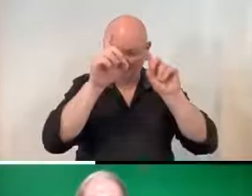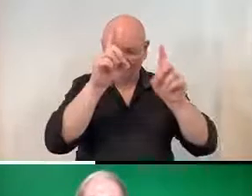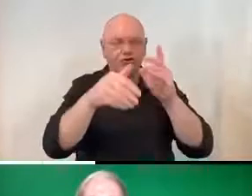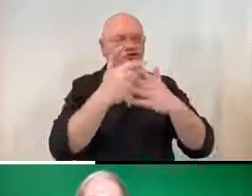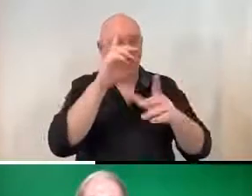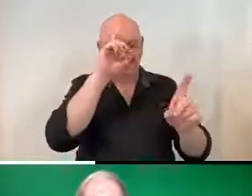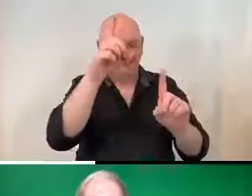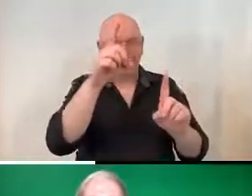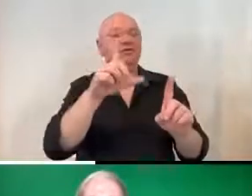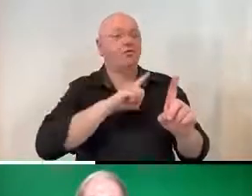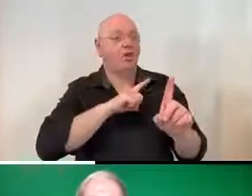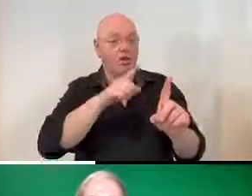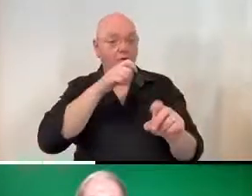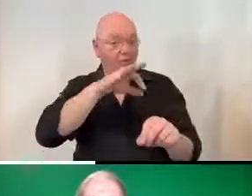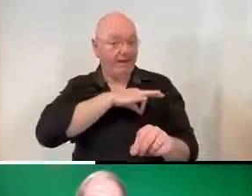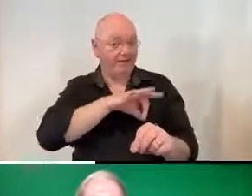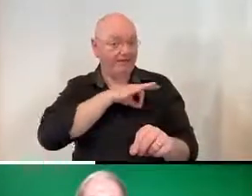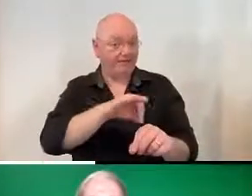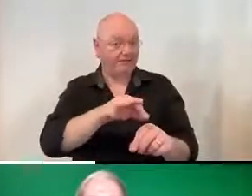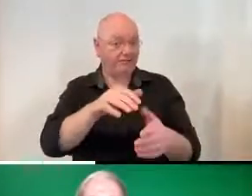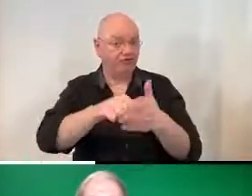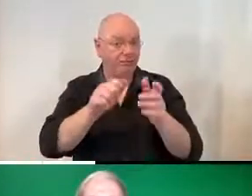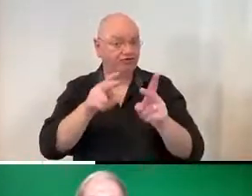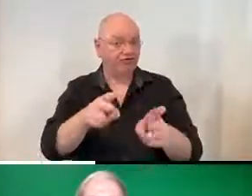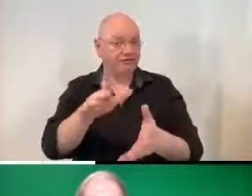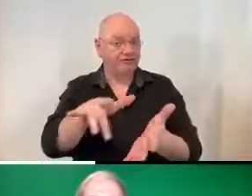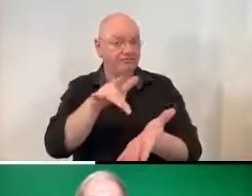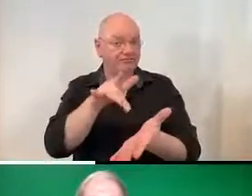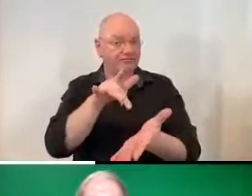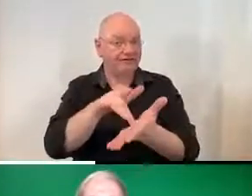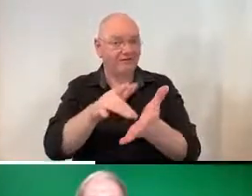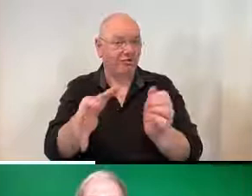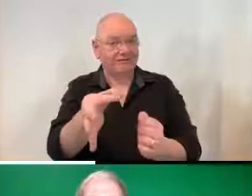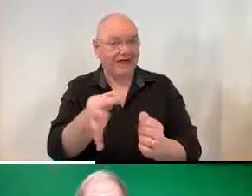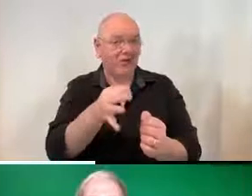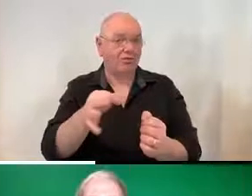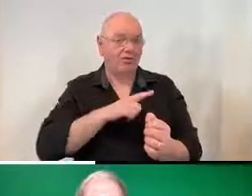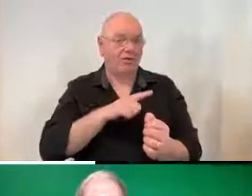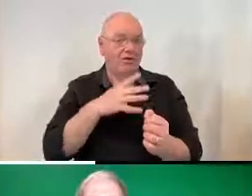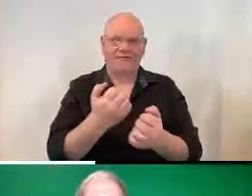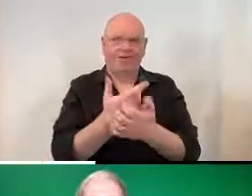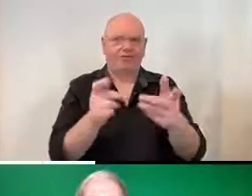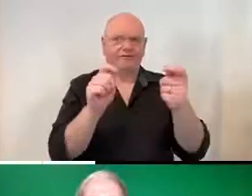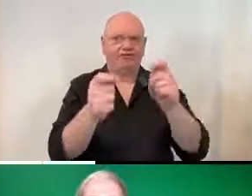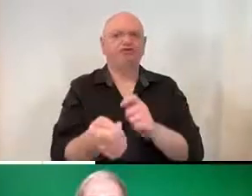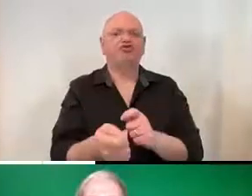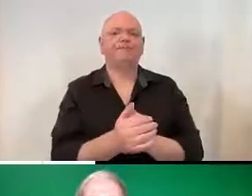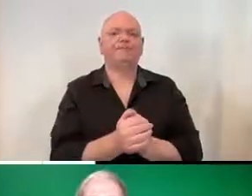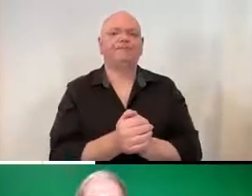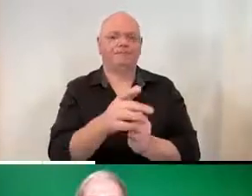to support that. That the creative and cultural sector is typically made up of a large proportion of freelancers, of SMEs, of